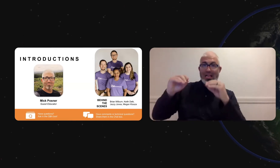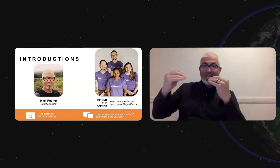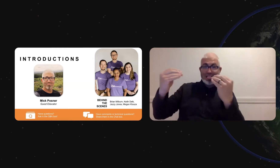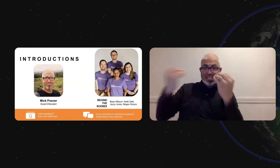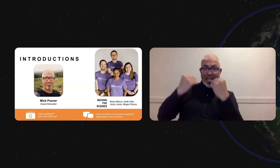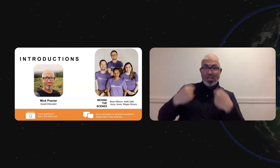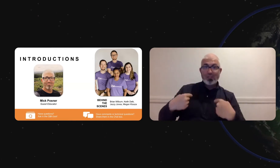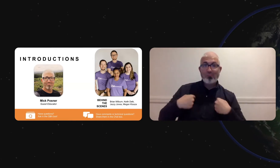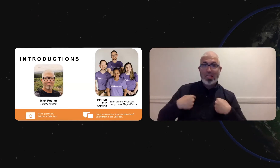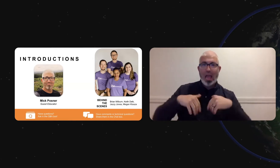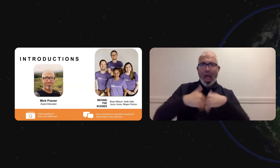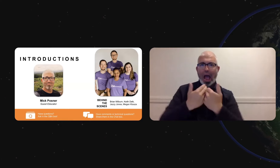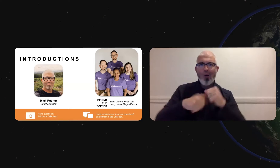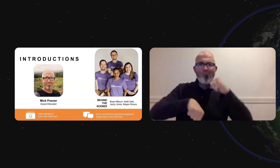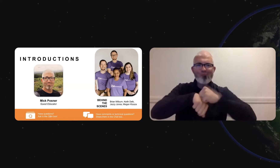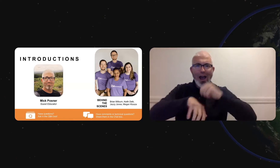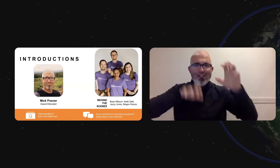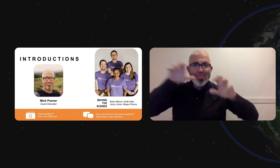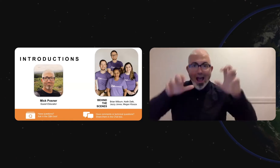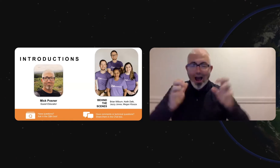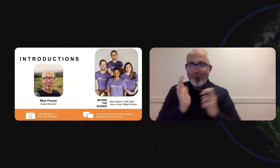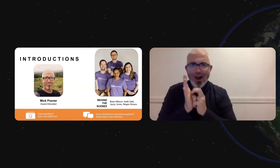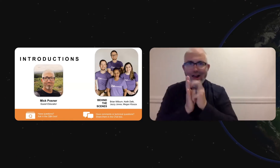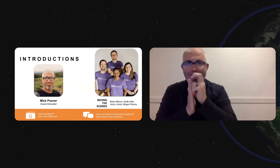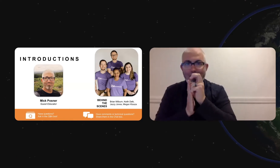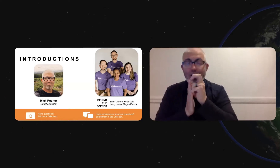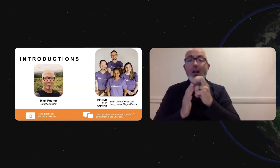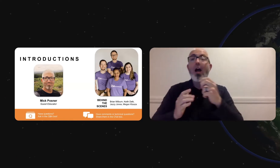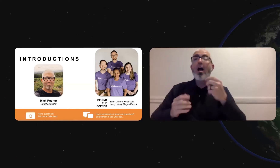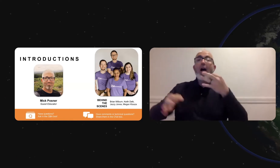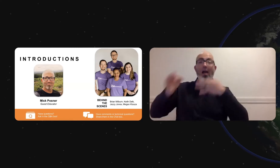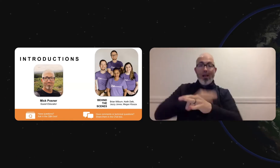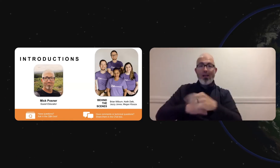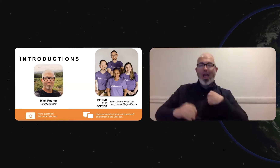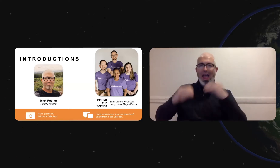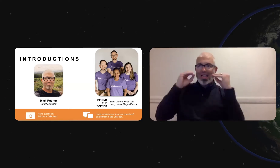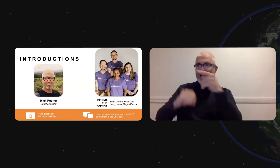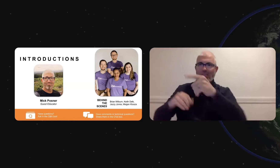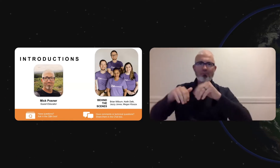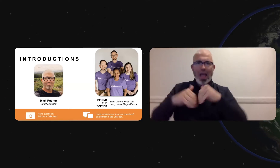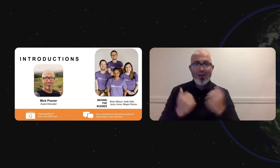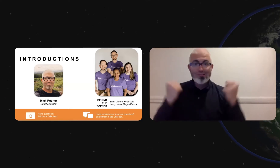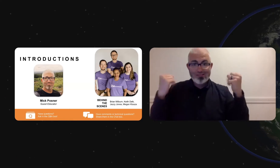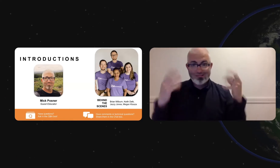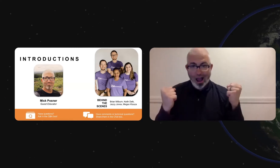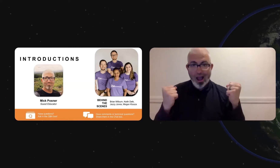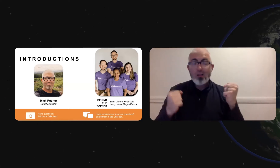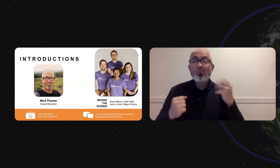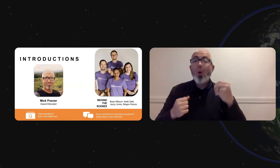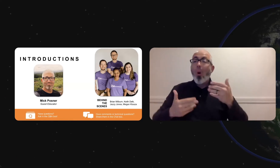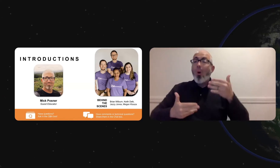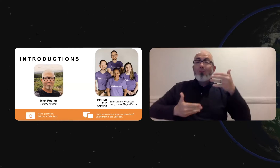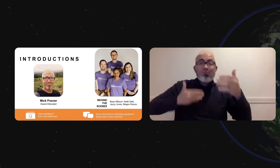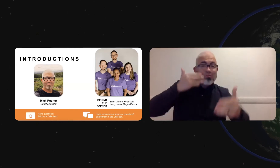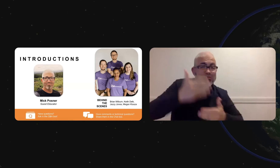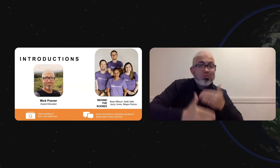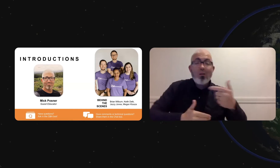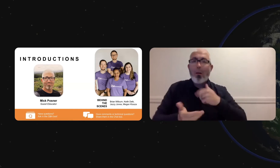So, we agreed that he'd teach me to climb, and I'd teach him to sign.